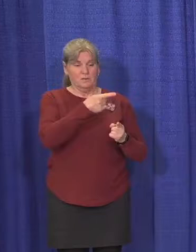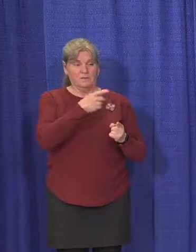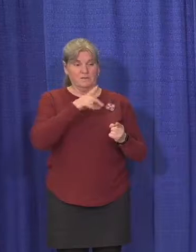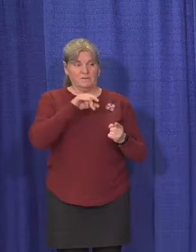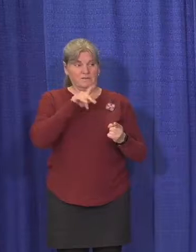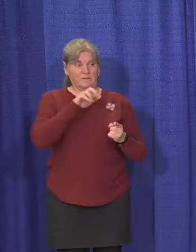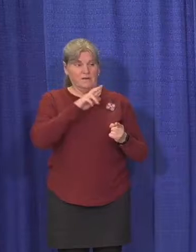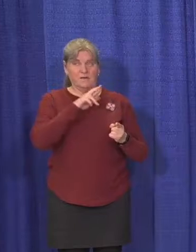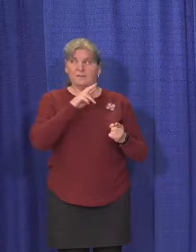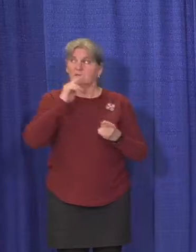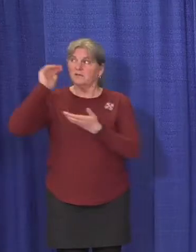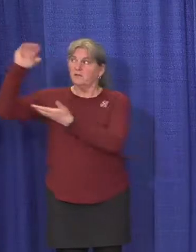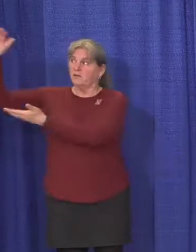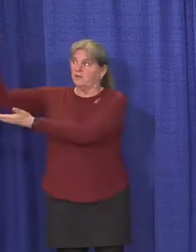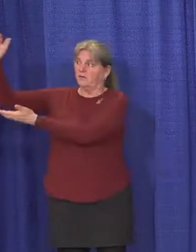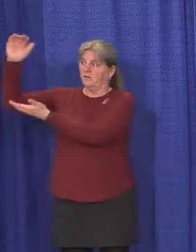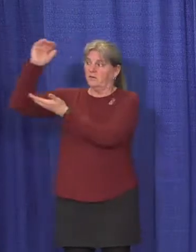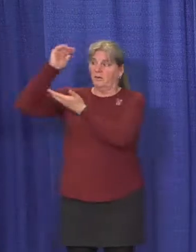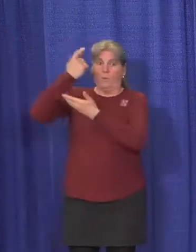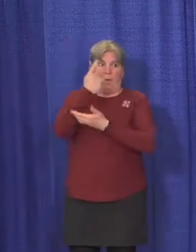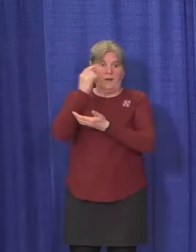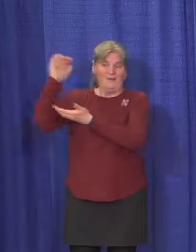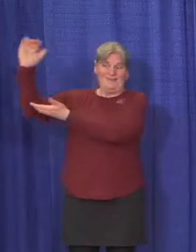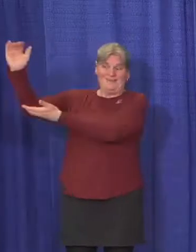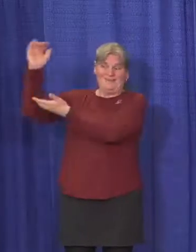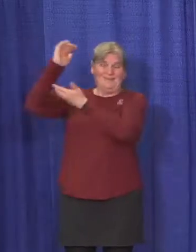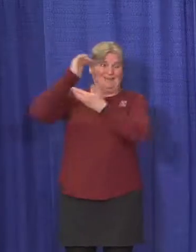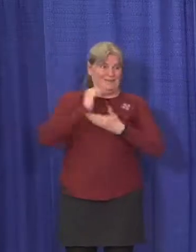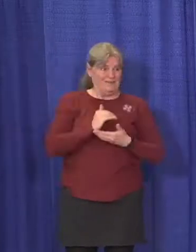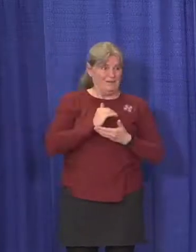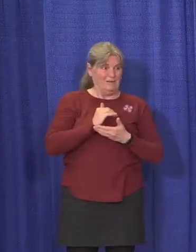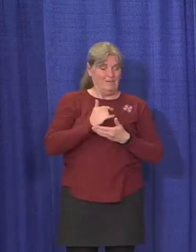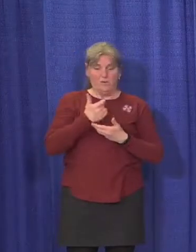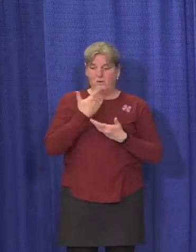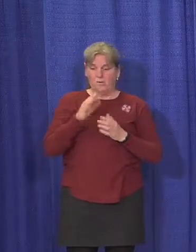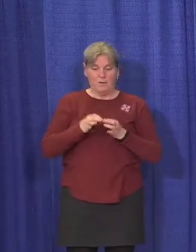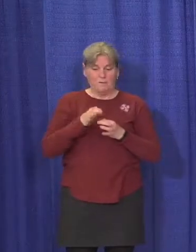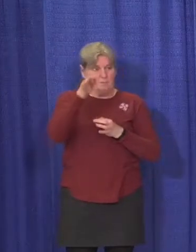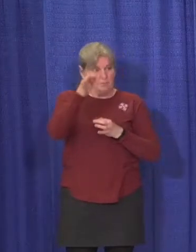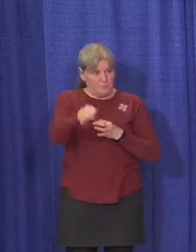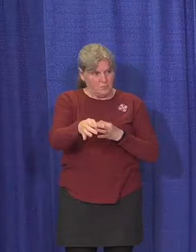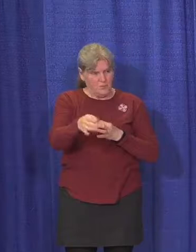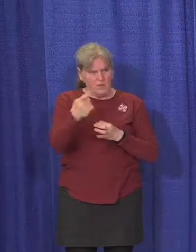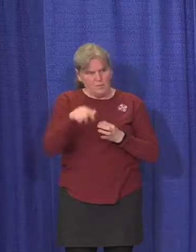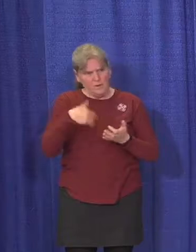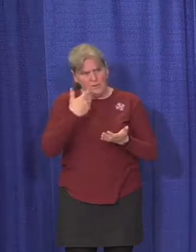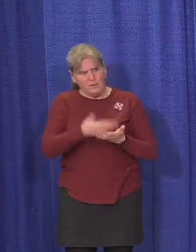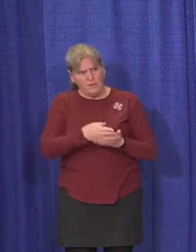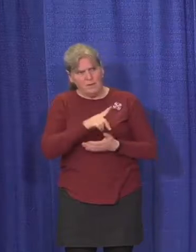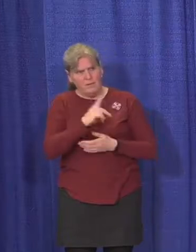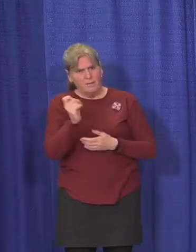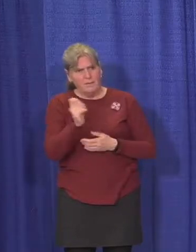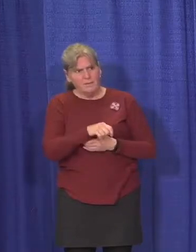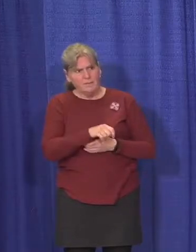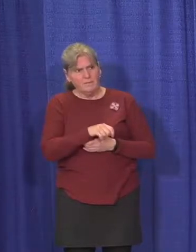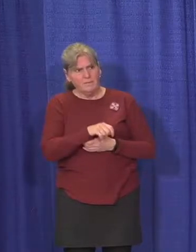It is expected all of the doses that will be reserved will all in one shipment and if so when